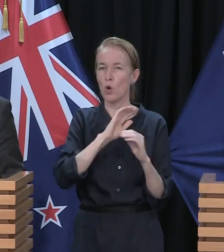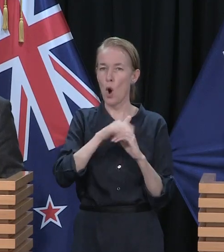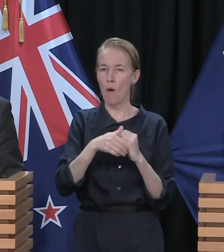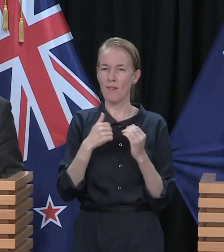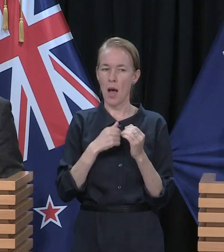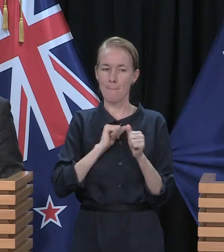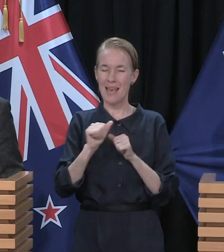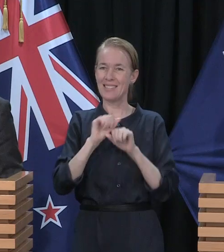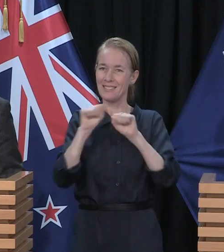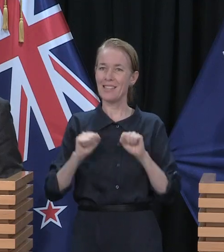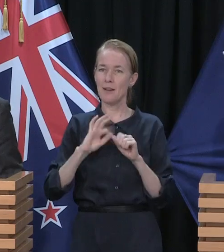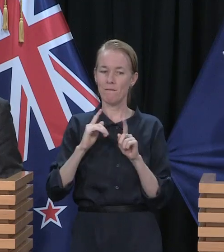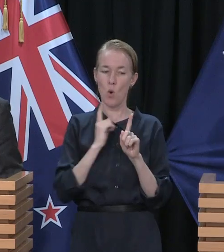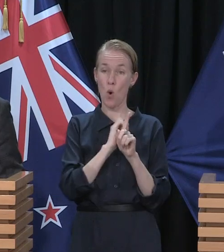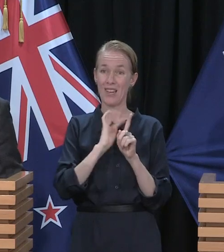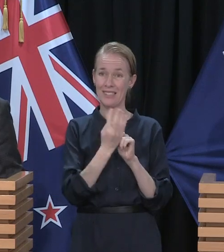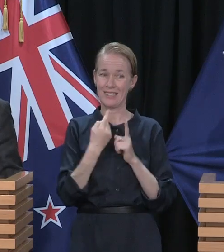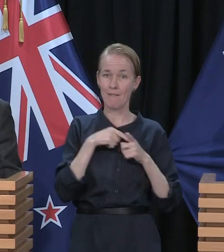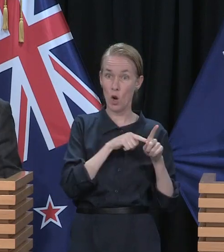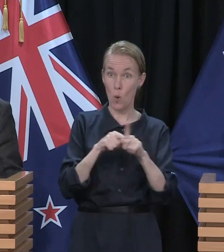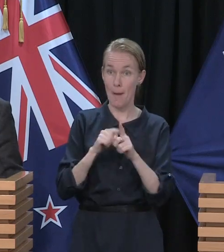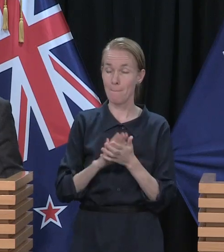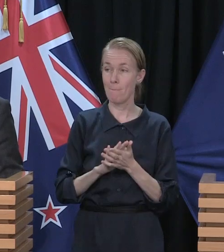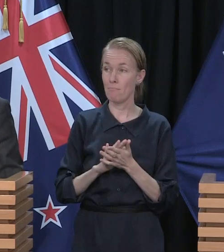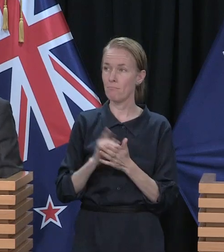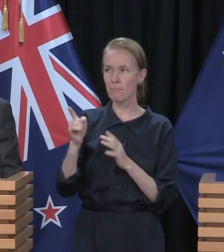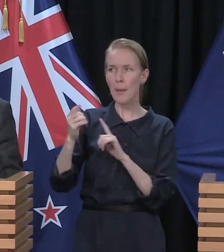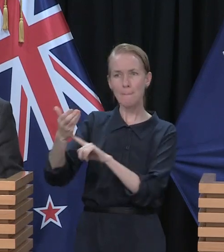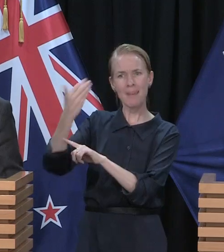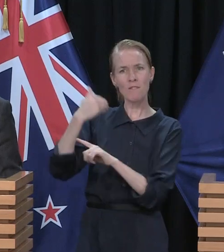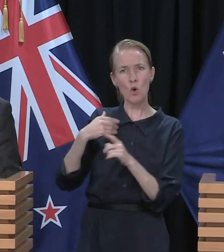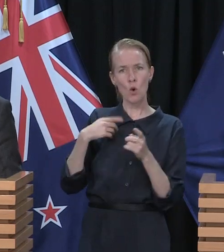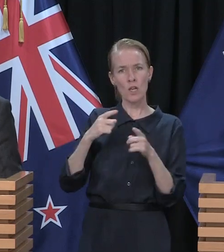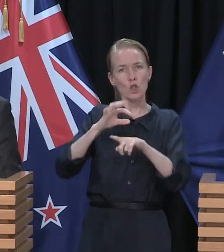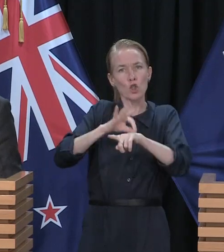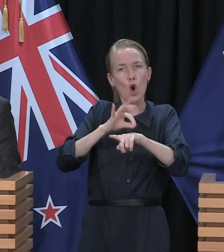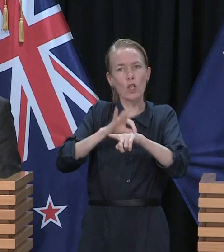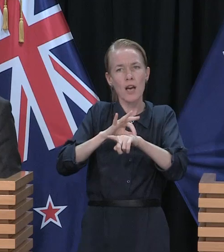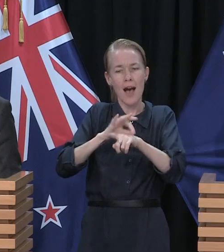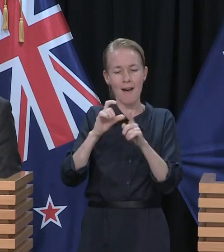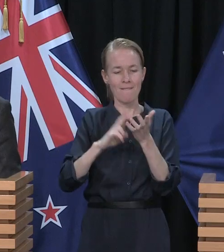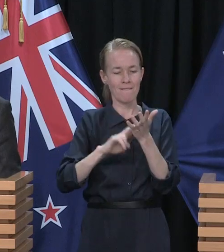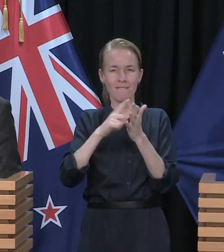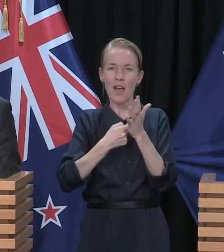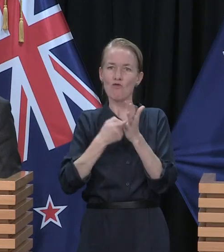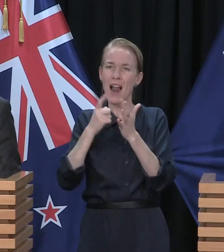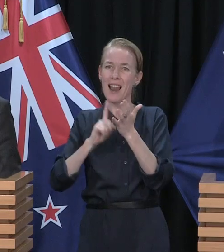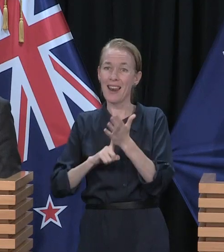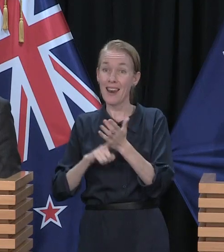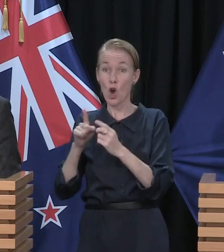people can see the result. As I indicated before, though, it did find that the recommendations of the review